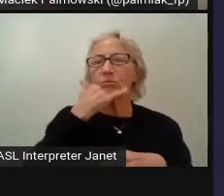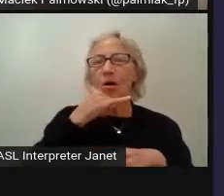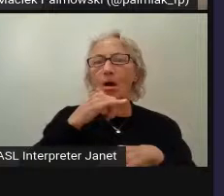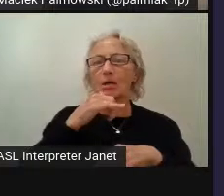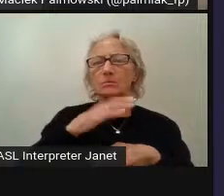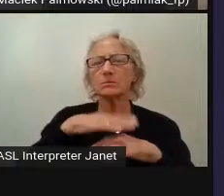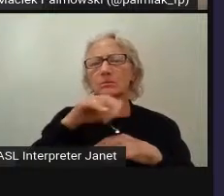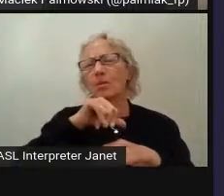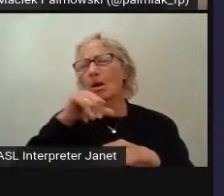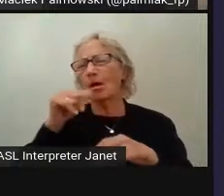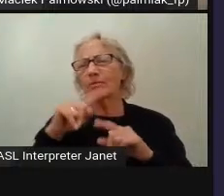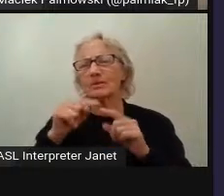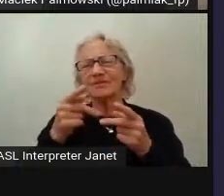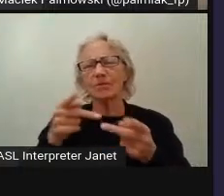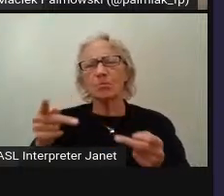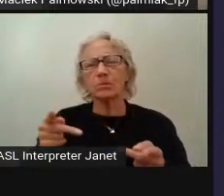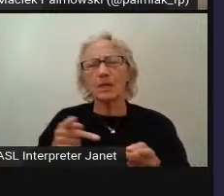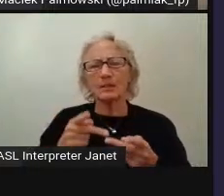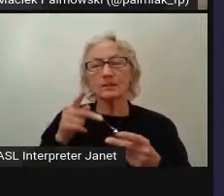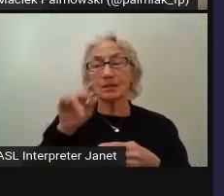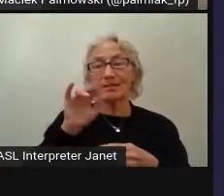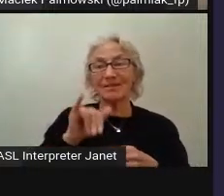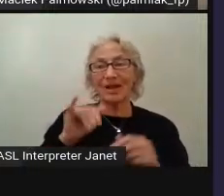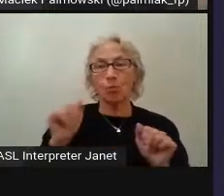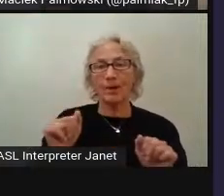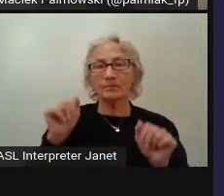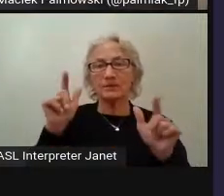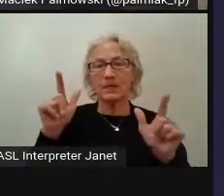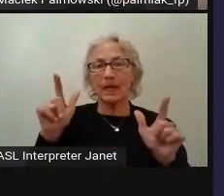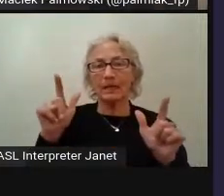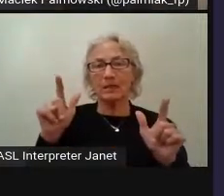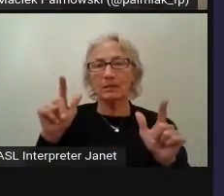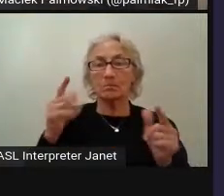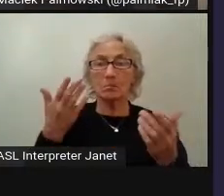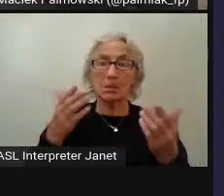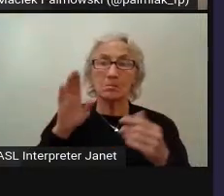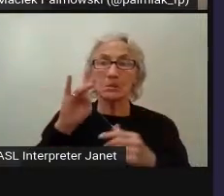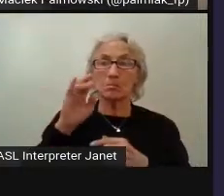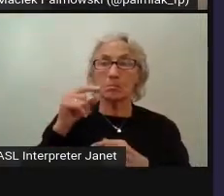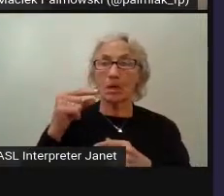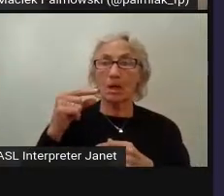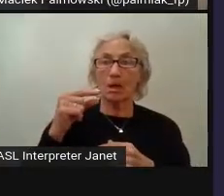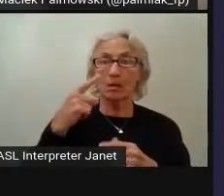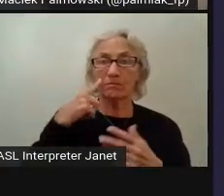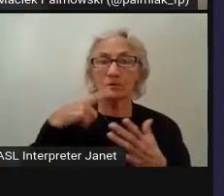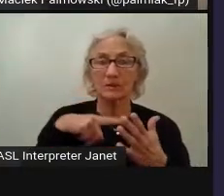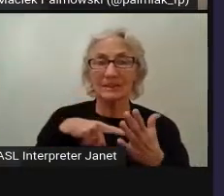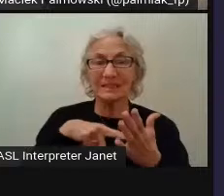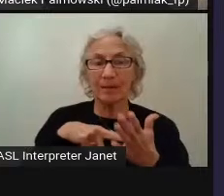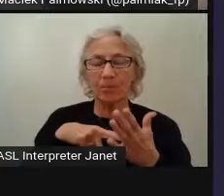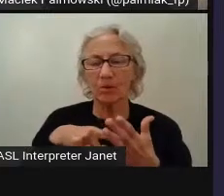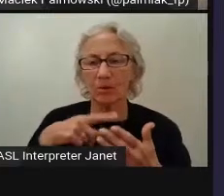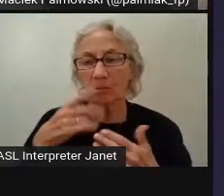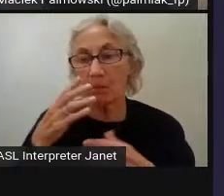I change something on the contact and that created an error on some different place of our website.